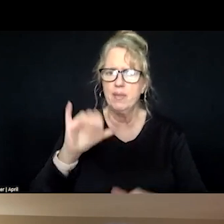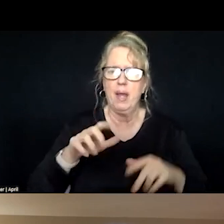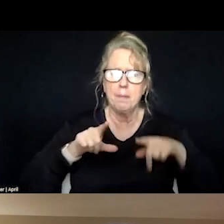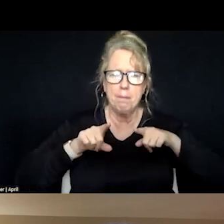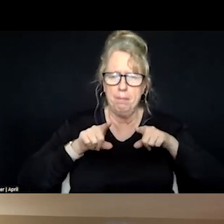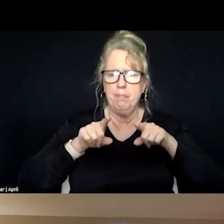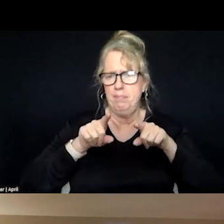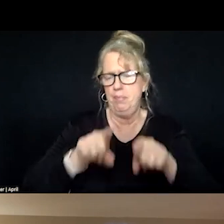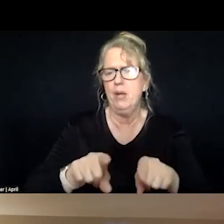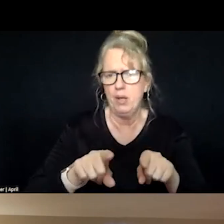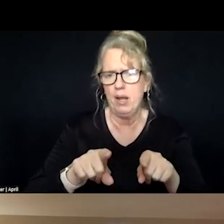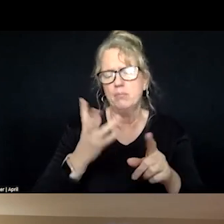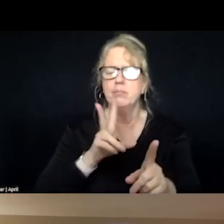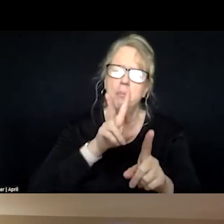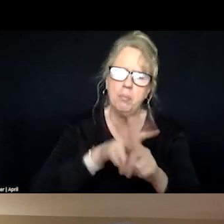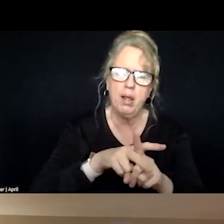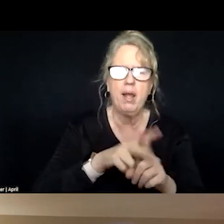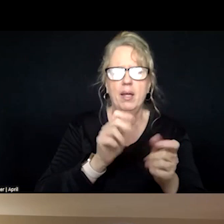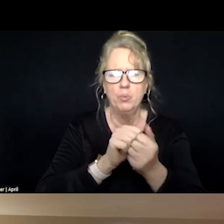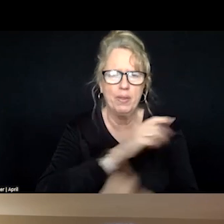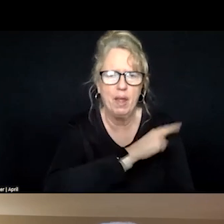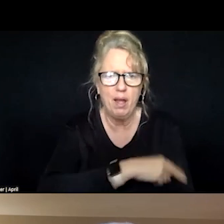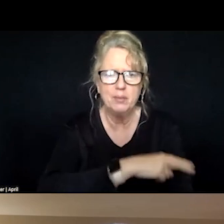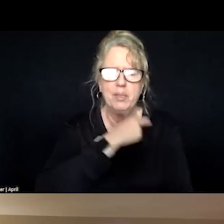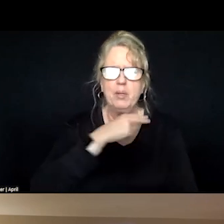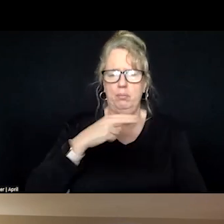AND APPLY TO HOSPITALS, HAVE MADE A BIG DIFFERENCE.